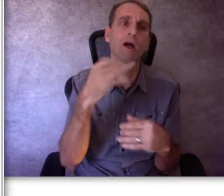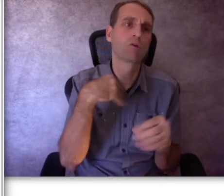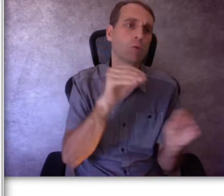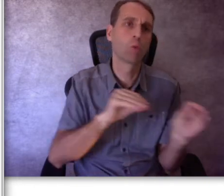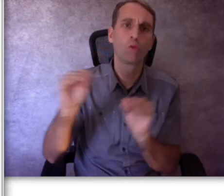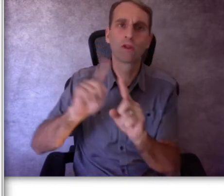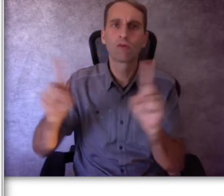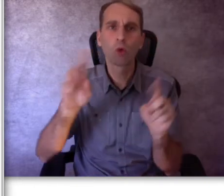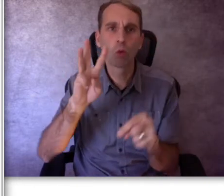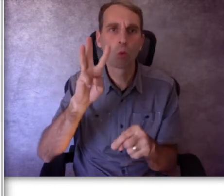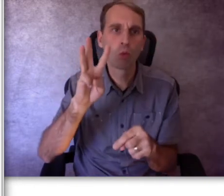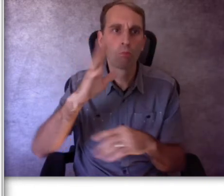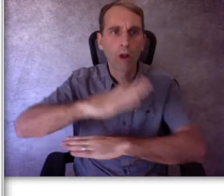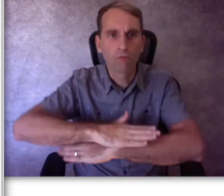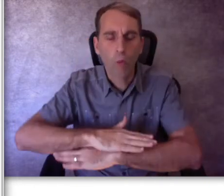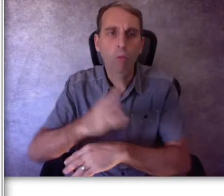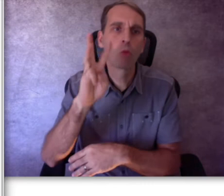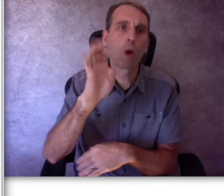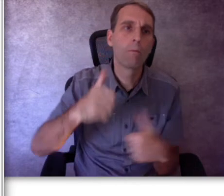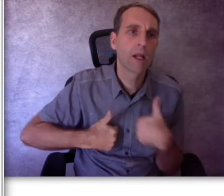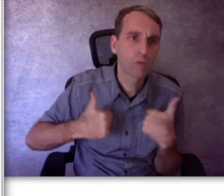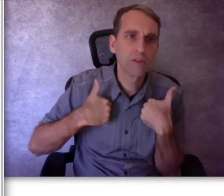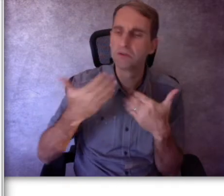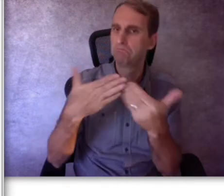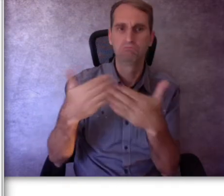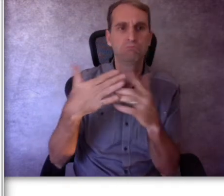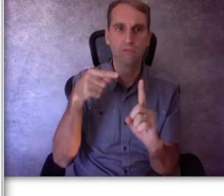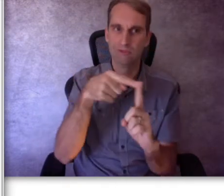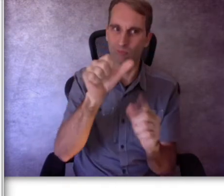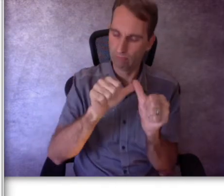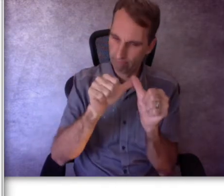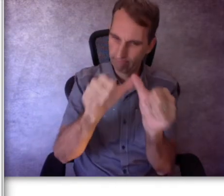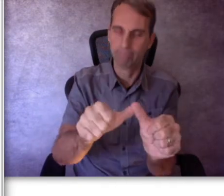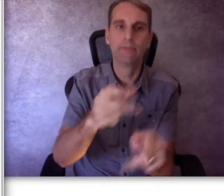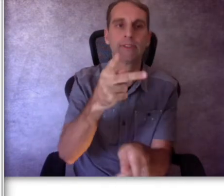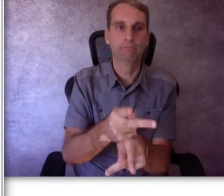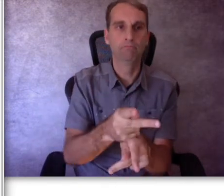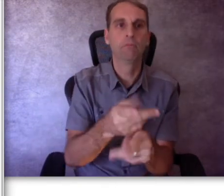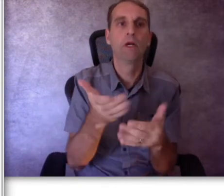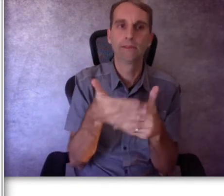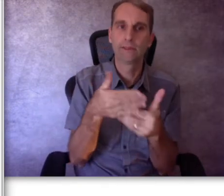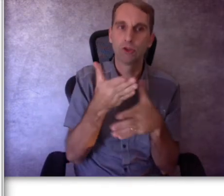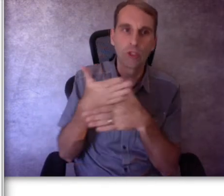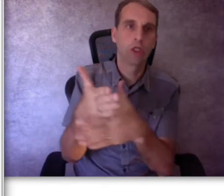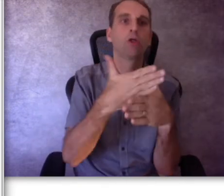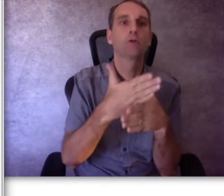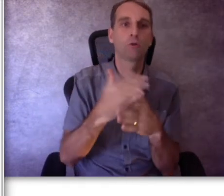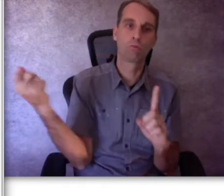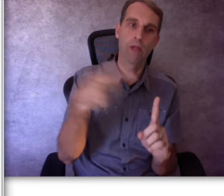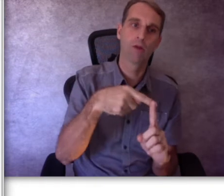even if it’s moved to a new platform or web address. We will continue to keep the DOI for each article